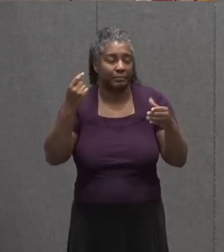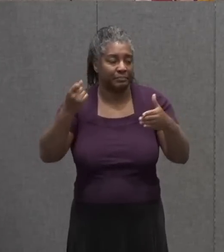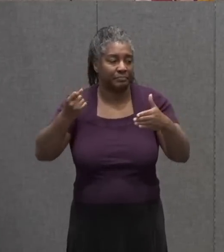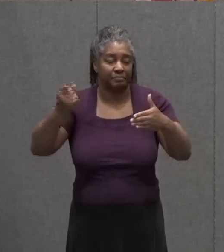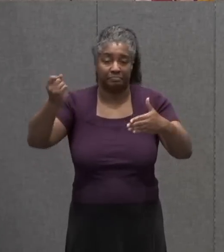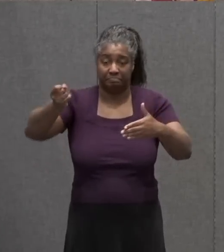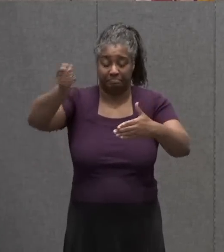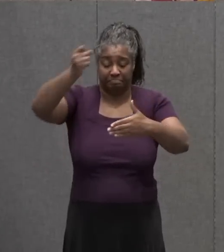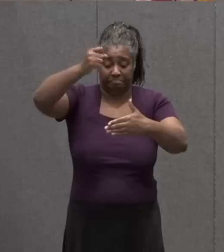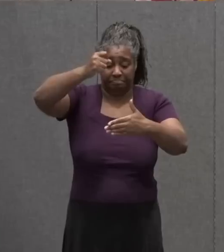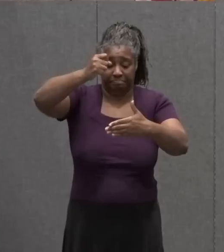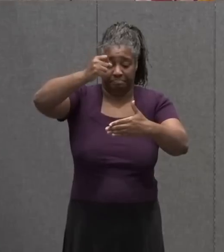someone thinking